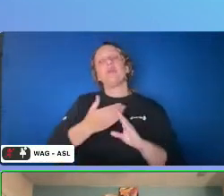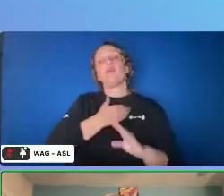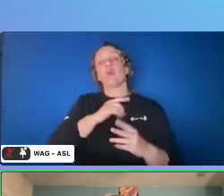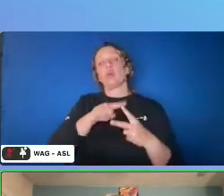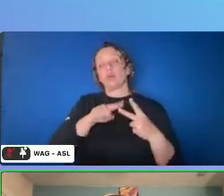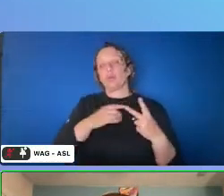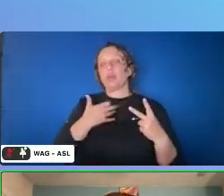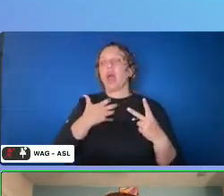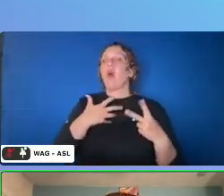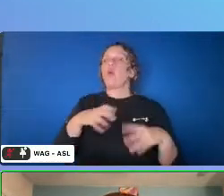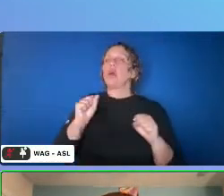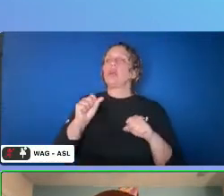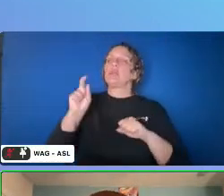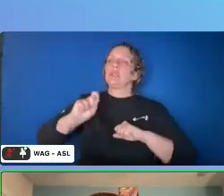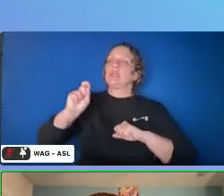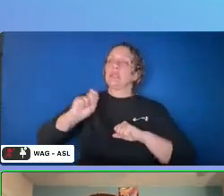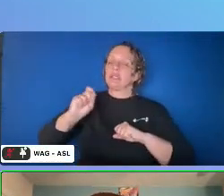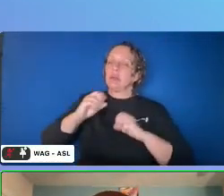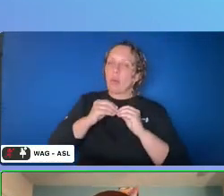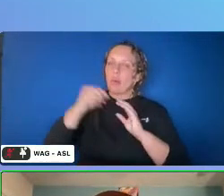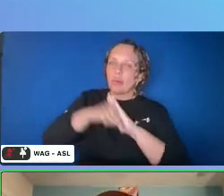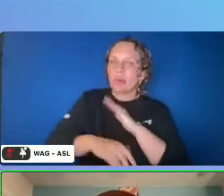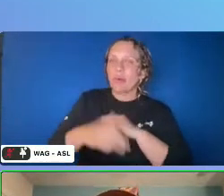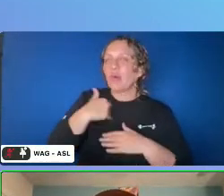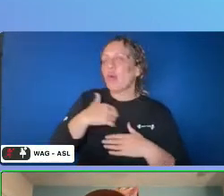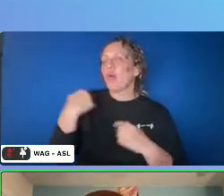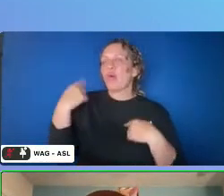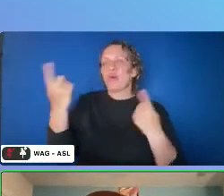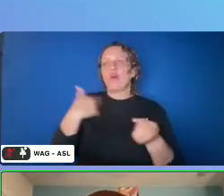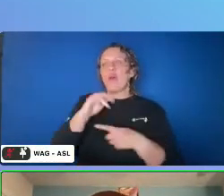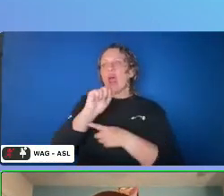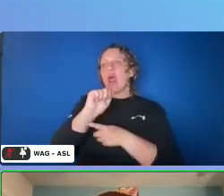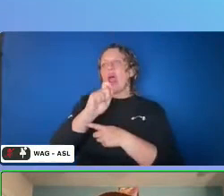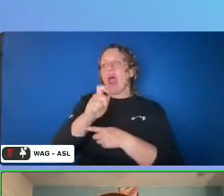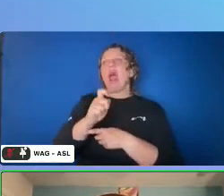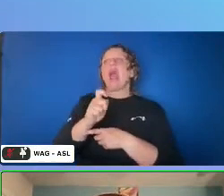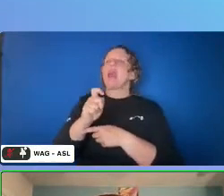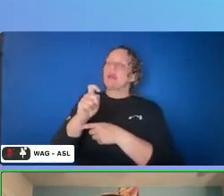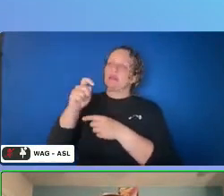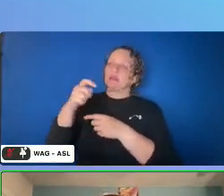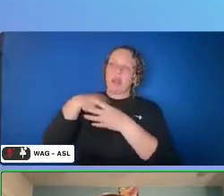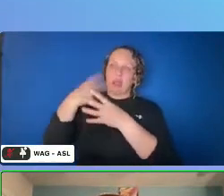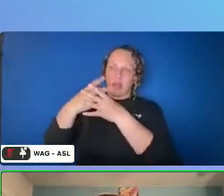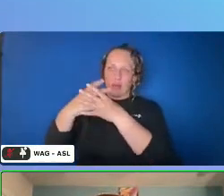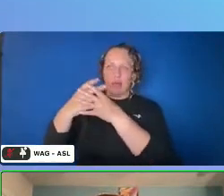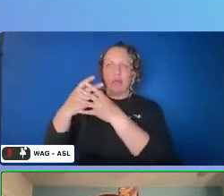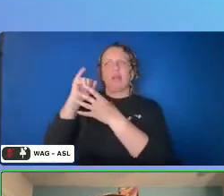I want to take our testing further. So, so far I've just run Axe Core. Basically what happened under the hood of this extension,